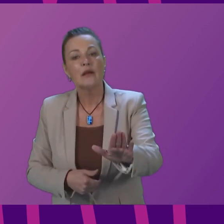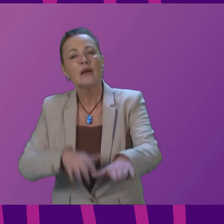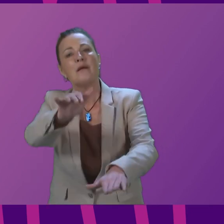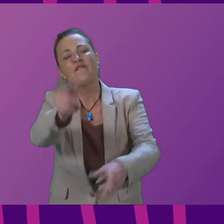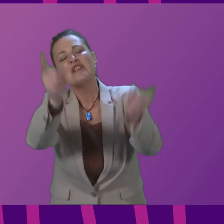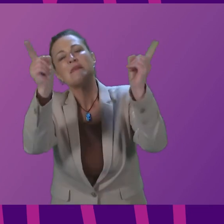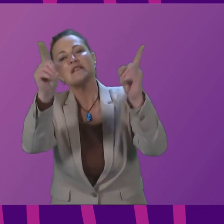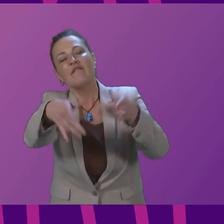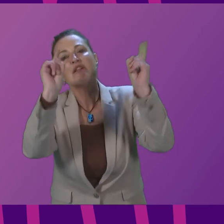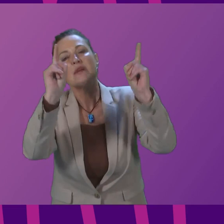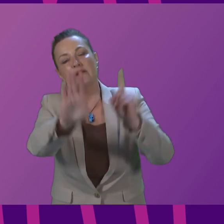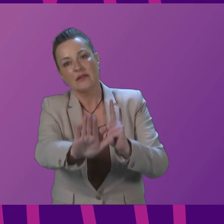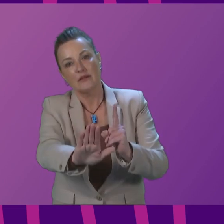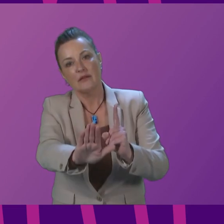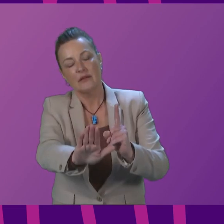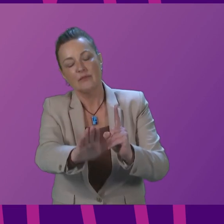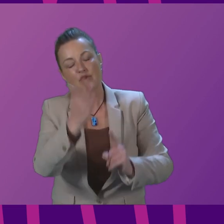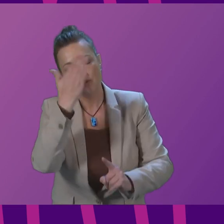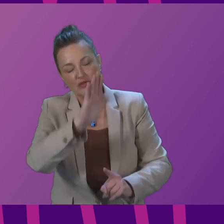I am going to read it— I am sorry to interrupt, First Minister.